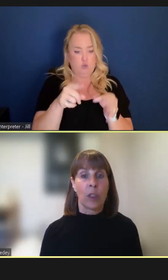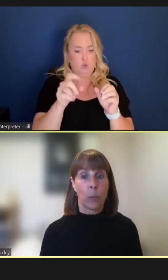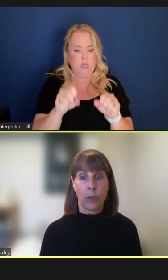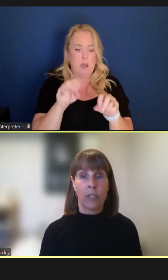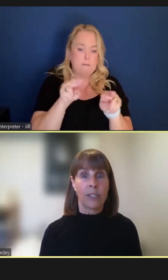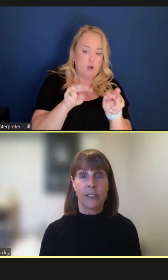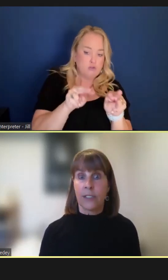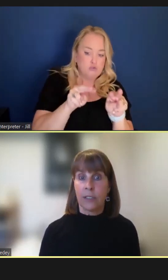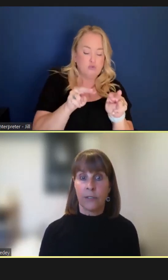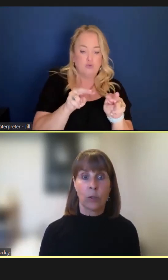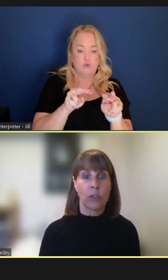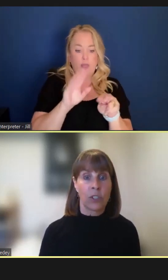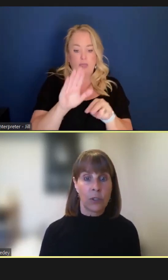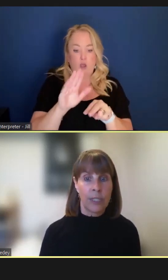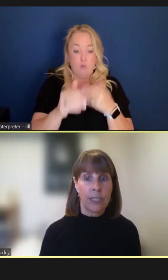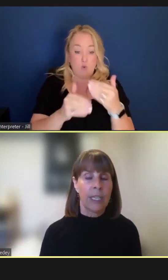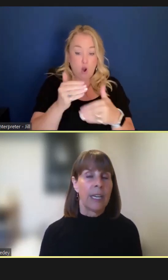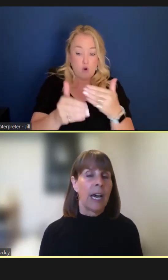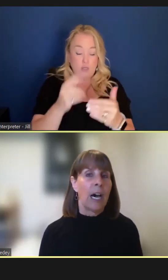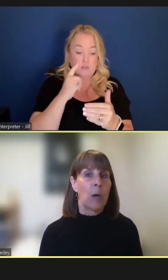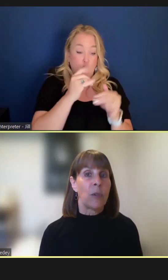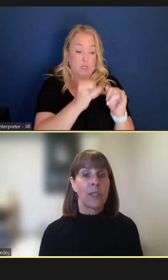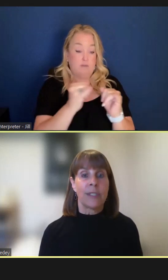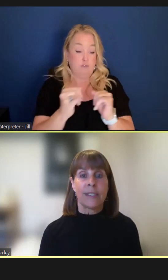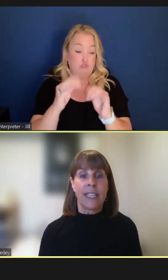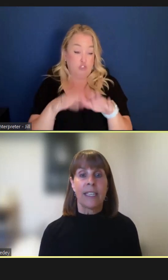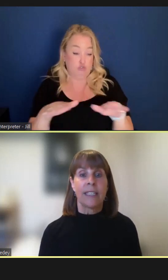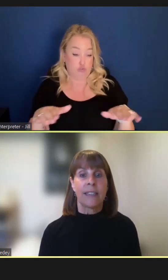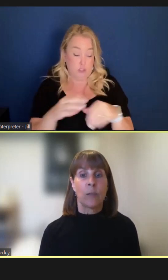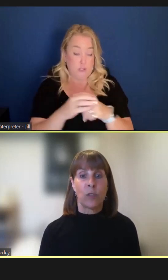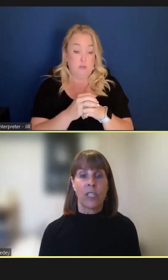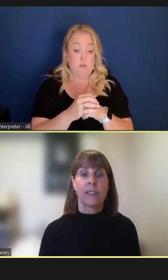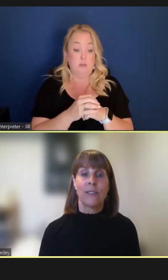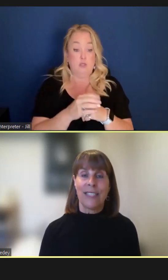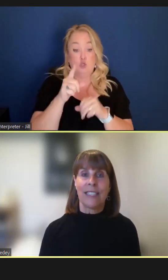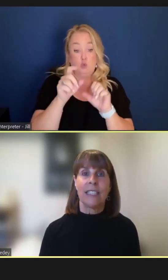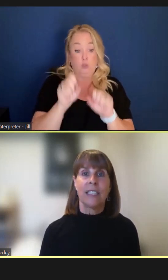the progress of individual children um you can take the objective data that